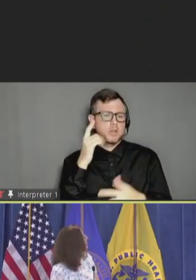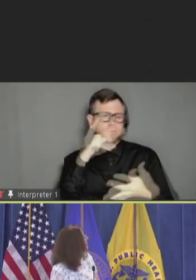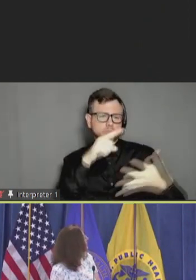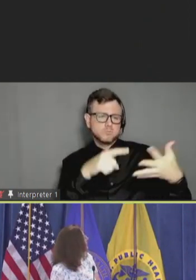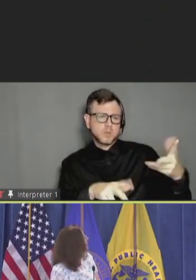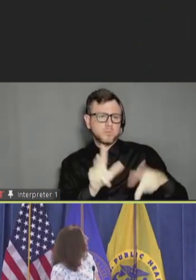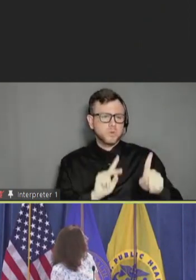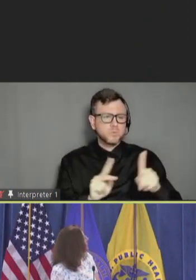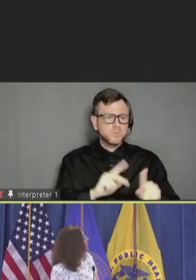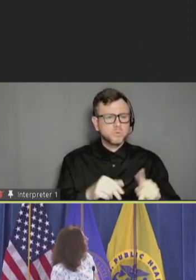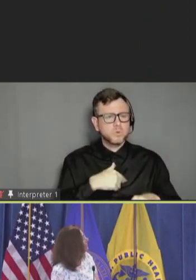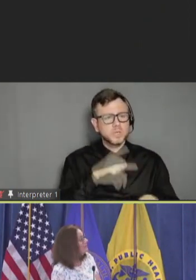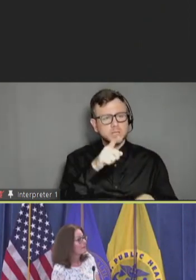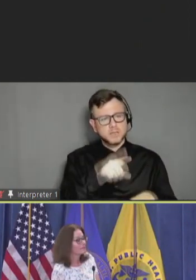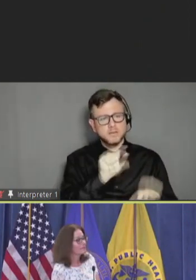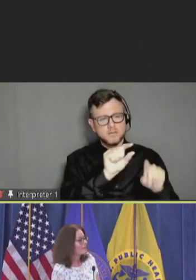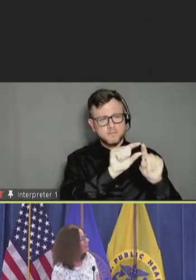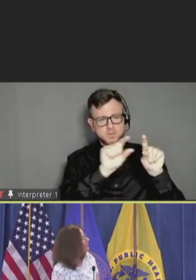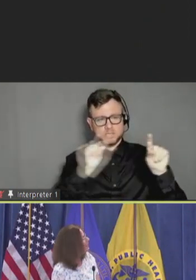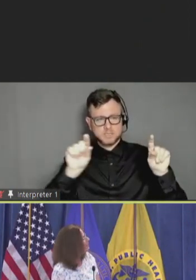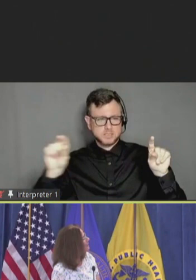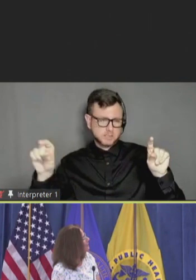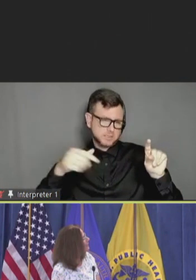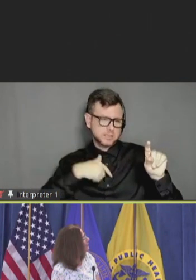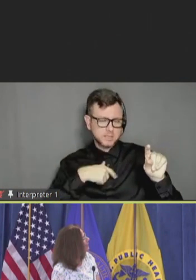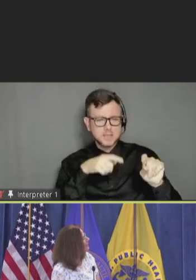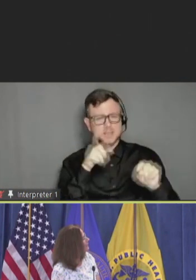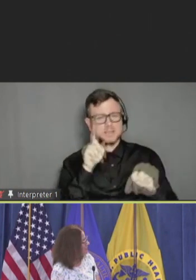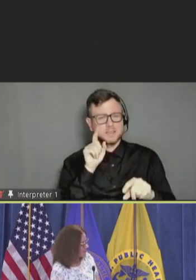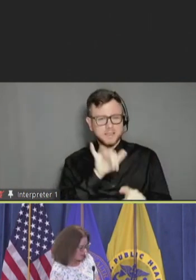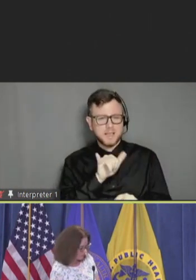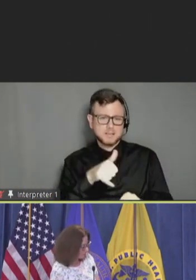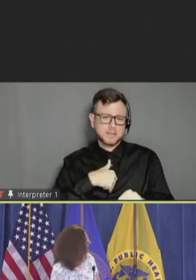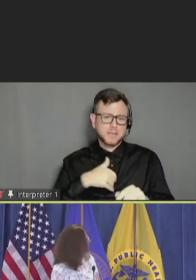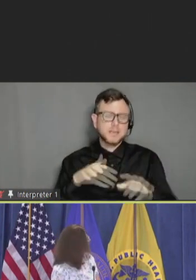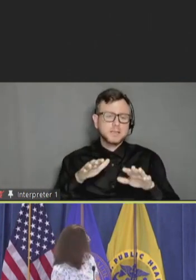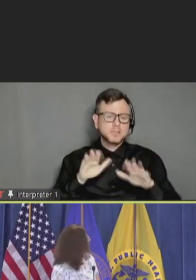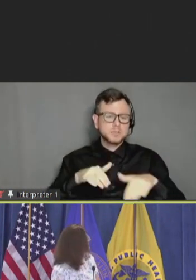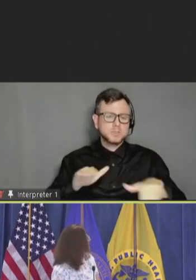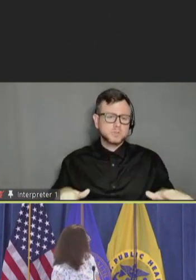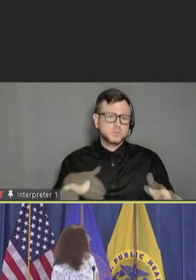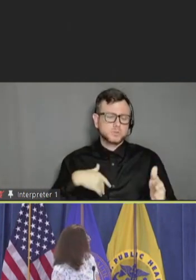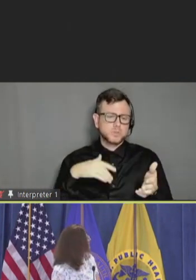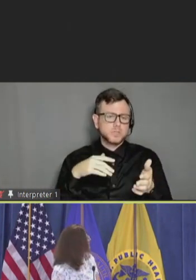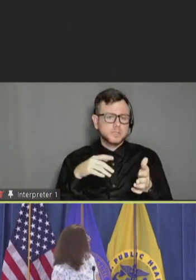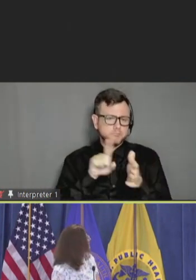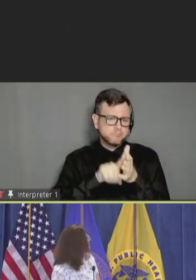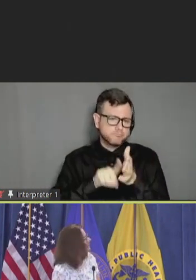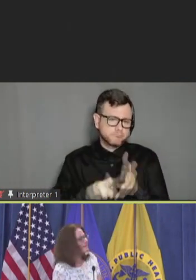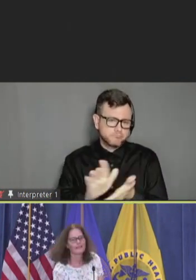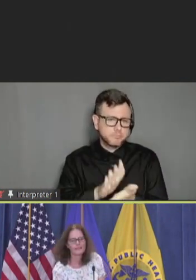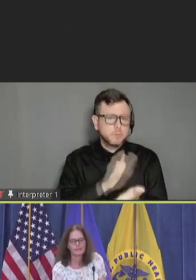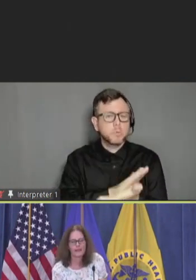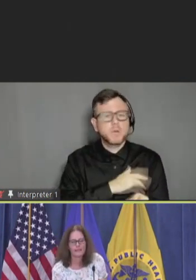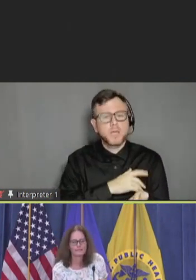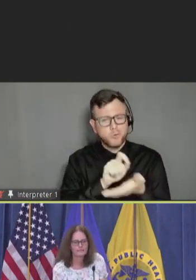The first line shows the pediatric paper, so the authors. And I think with that --